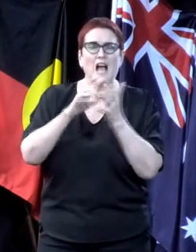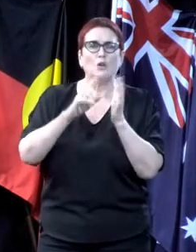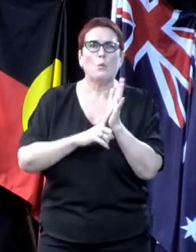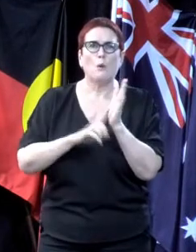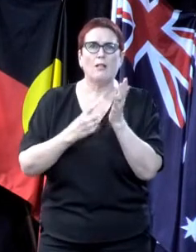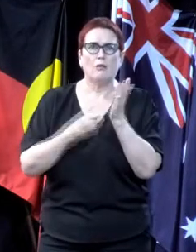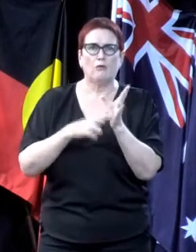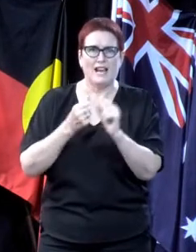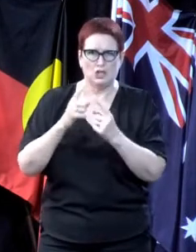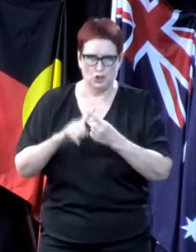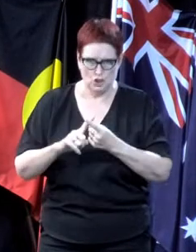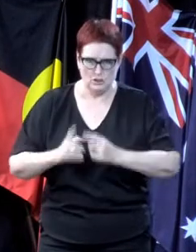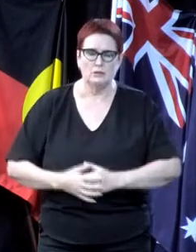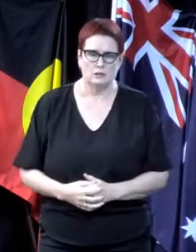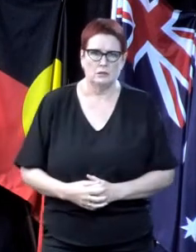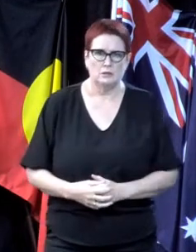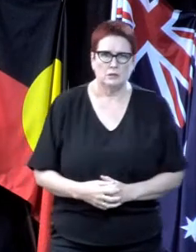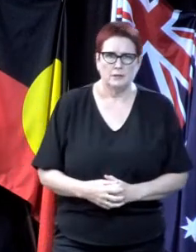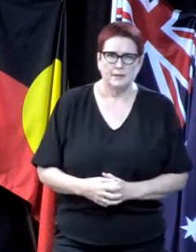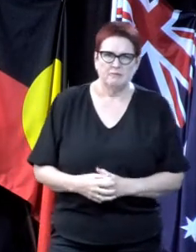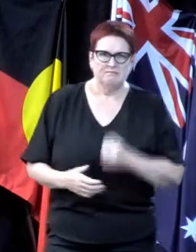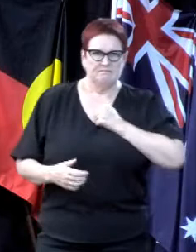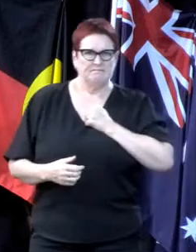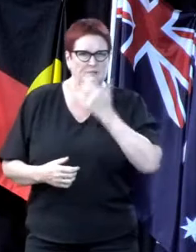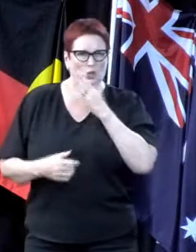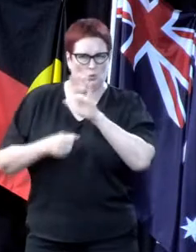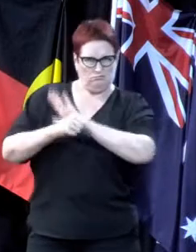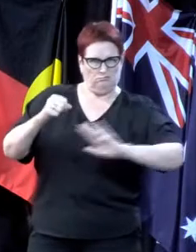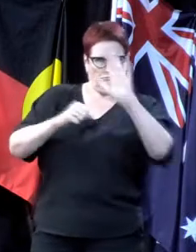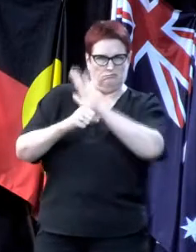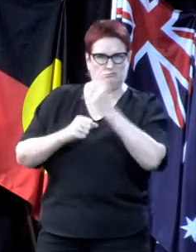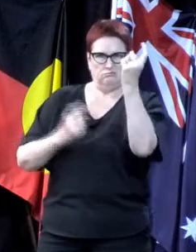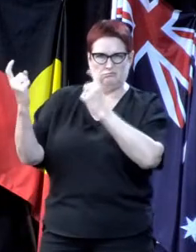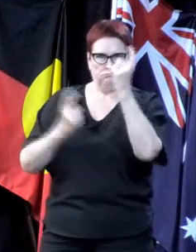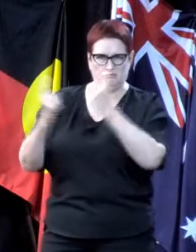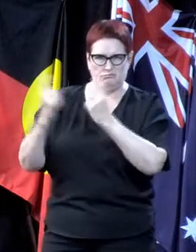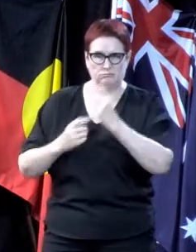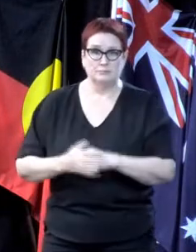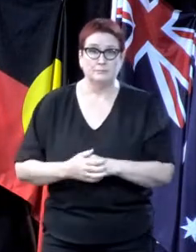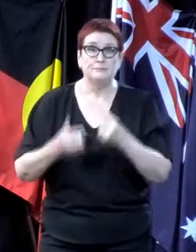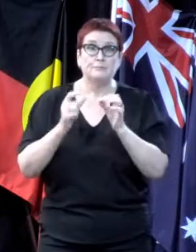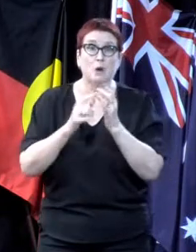So, we go there. That's where our schools - our students come from. And Bowen?